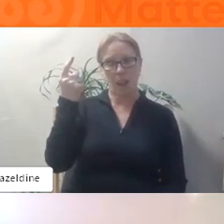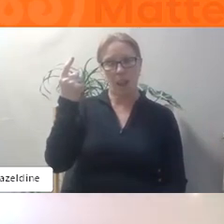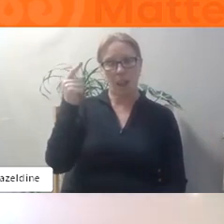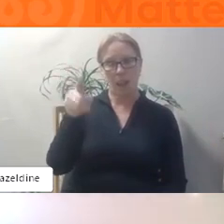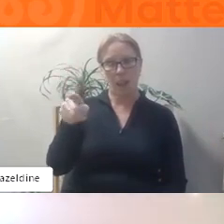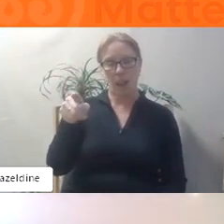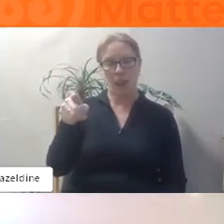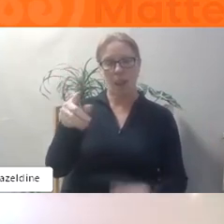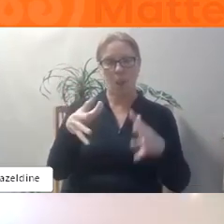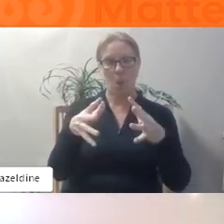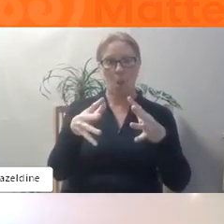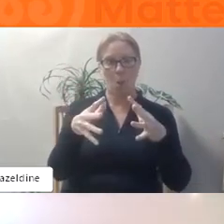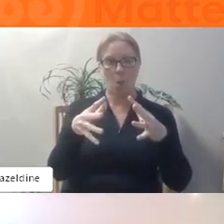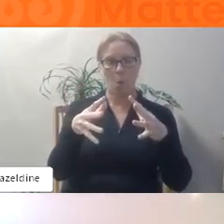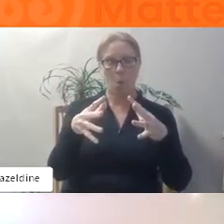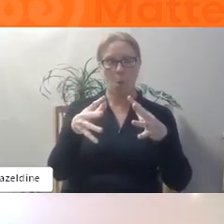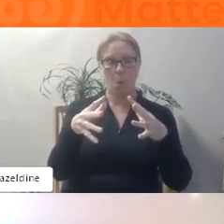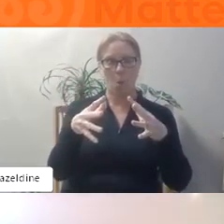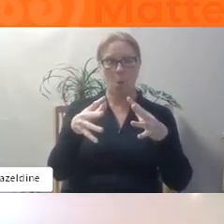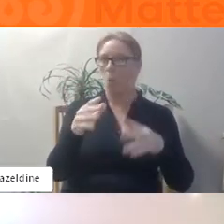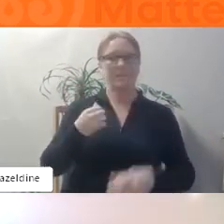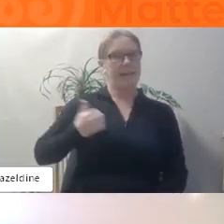expecting the principal to be there when I was working with a student